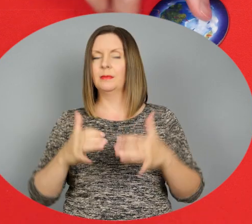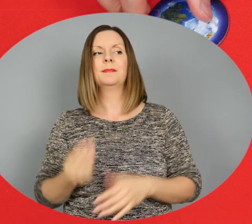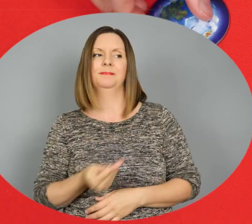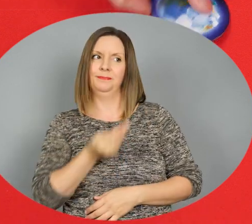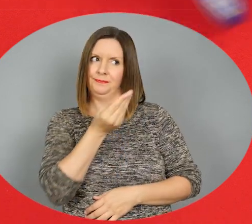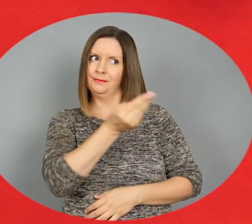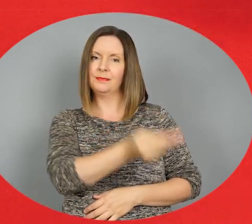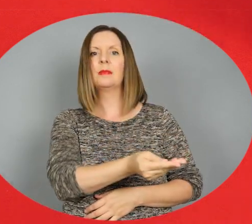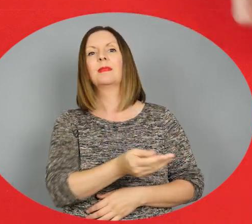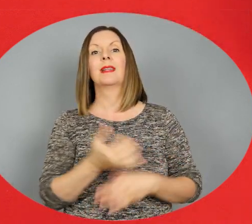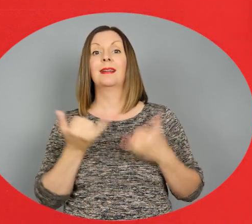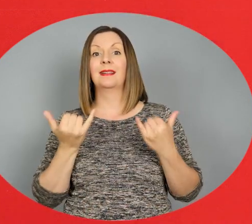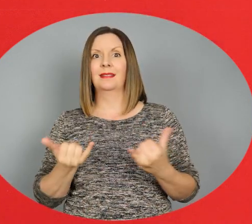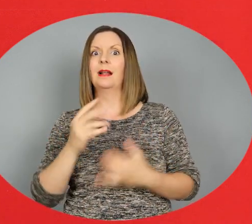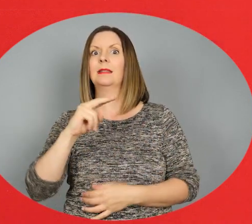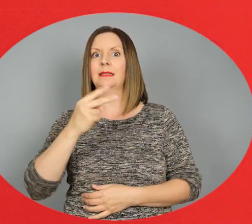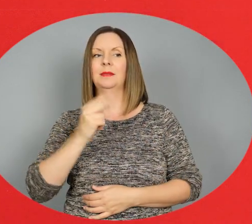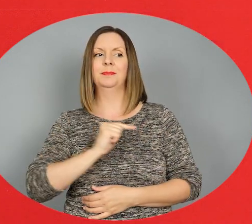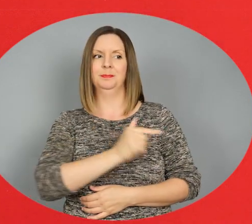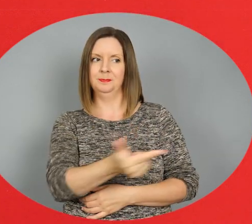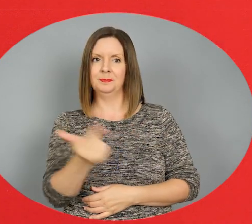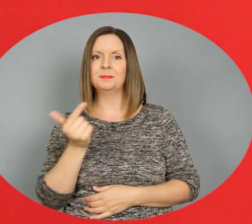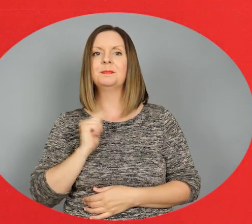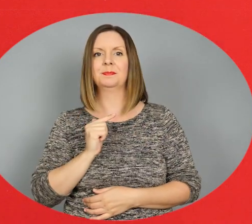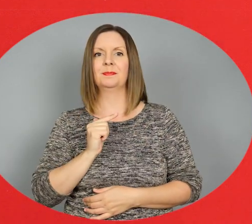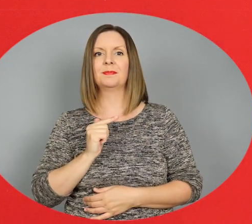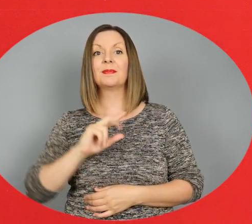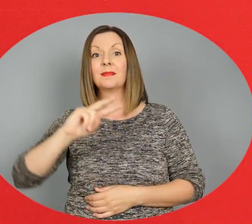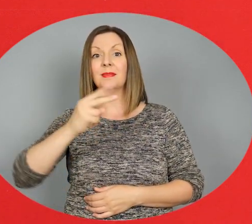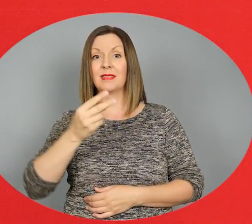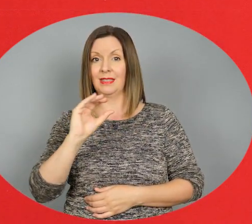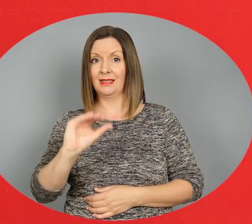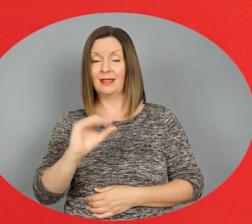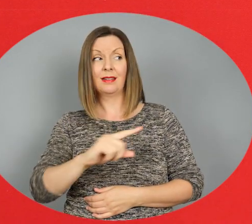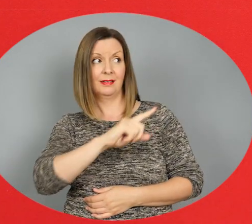player then passes the first player token to their left and now you move to the 2nd